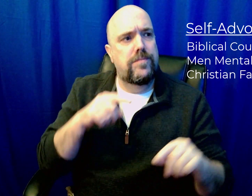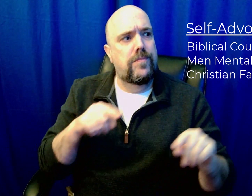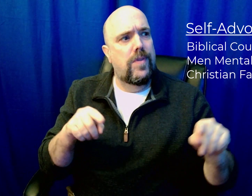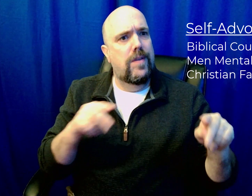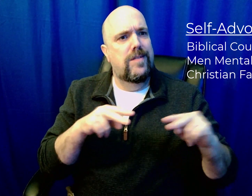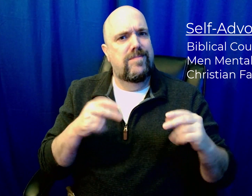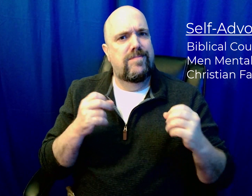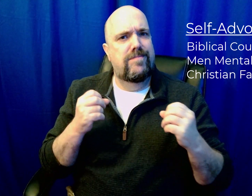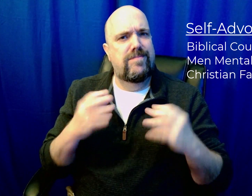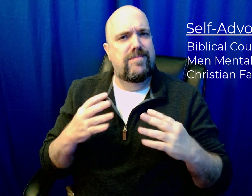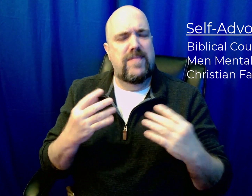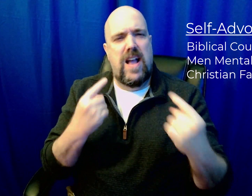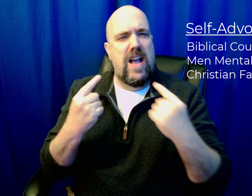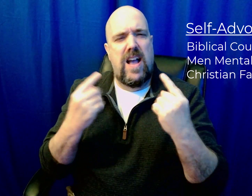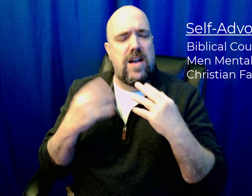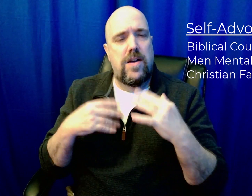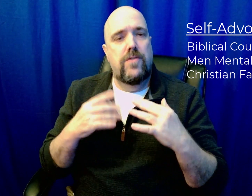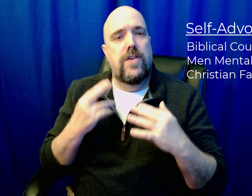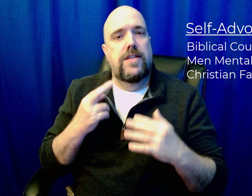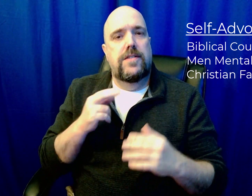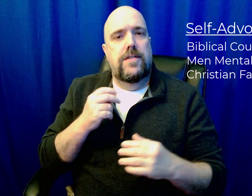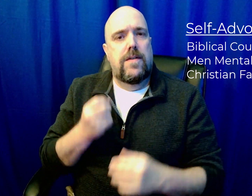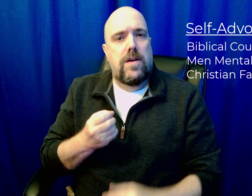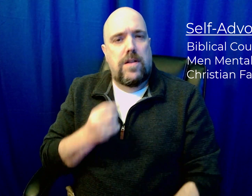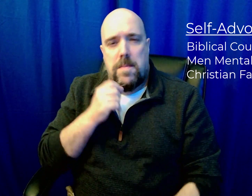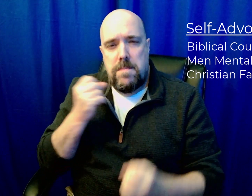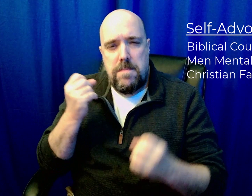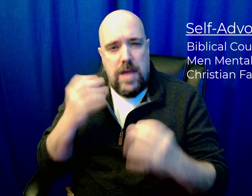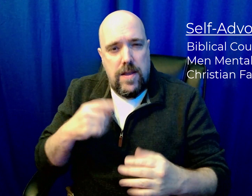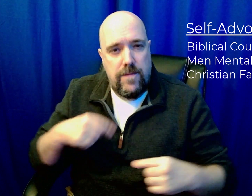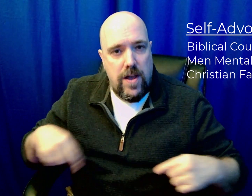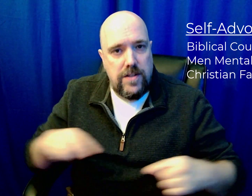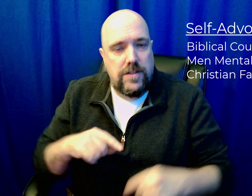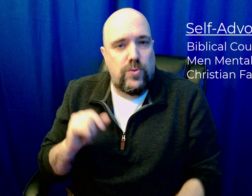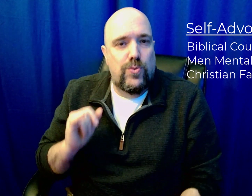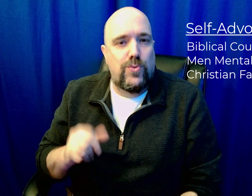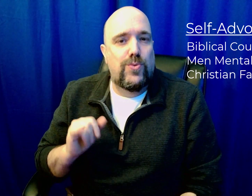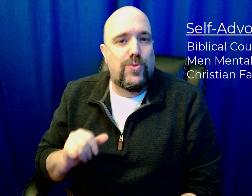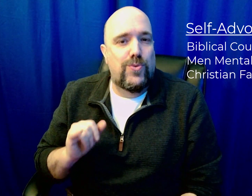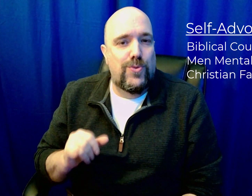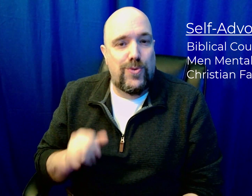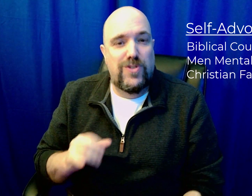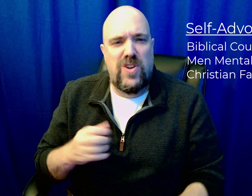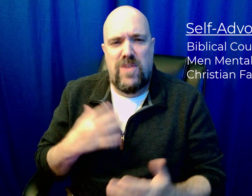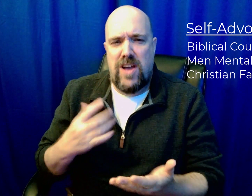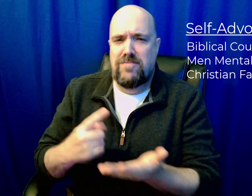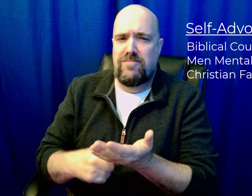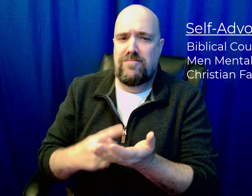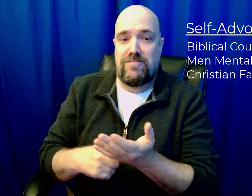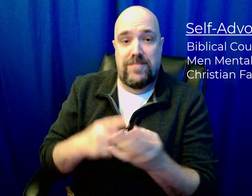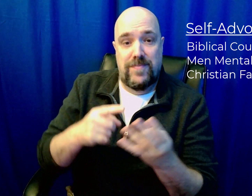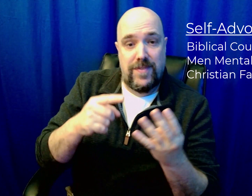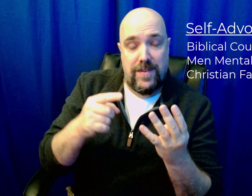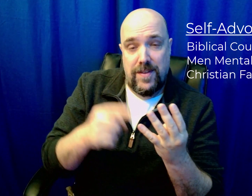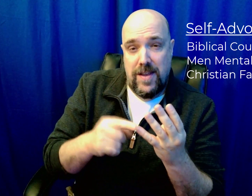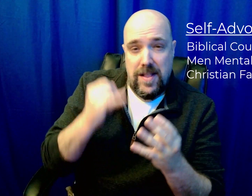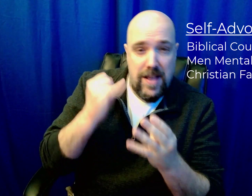I looked around and many people were attacking me. I than realized that was right. There are not many of us. So I want to discuss this topic.